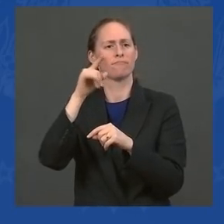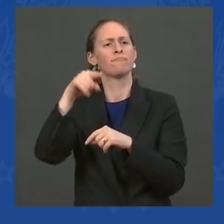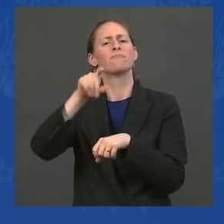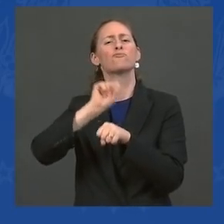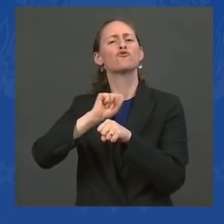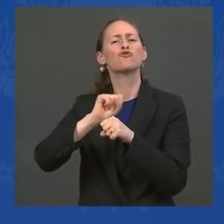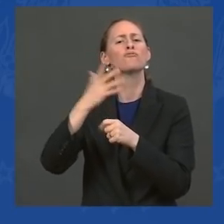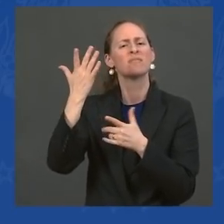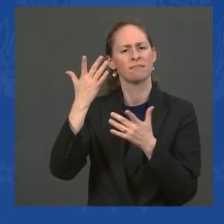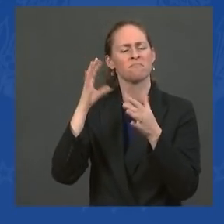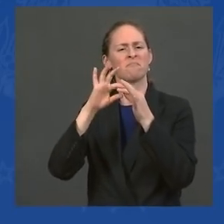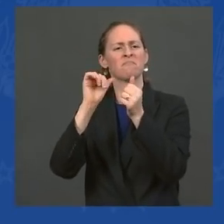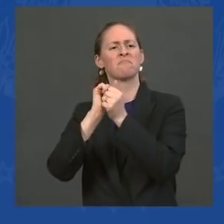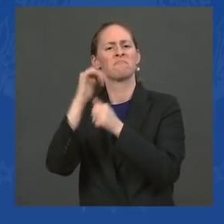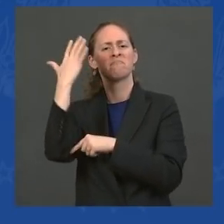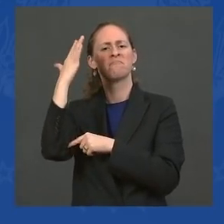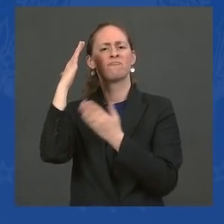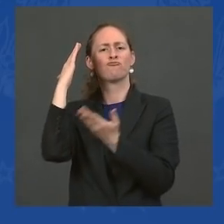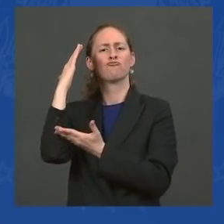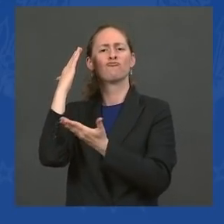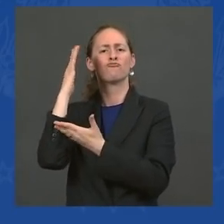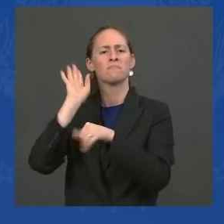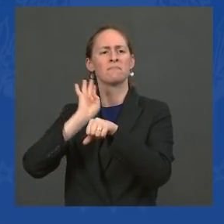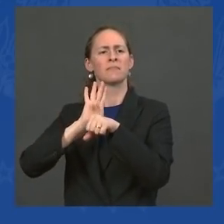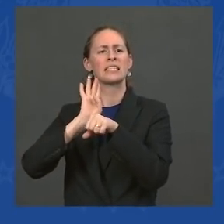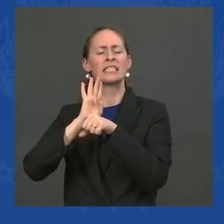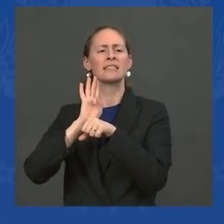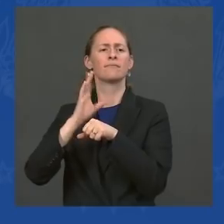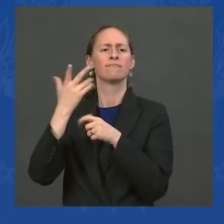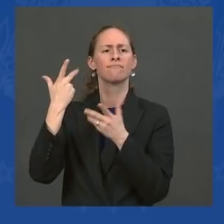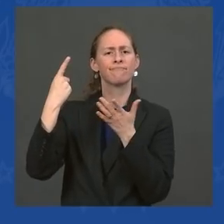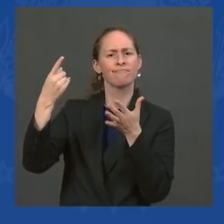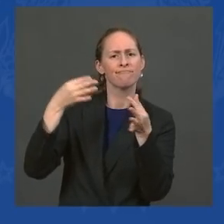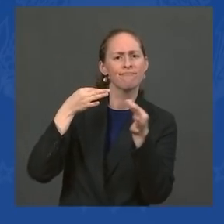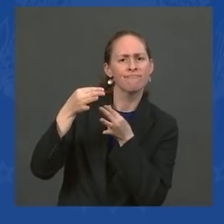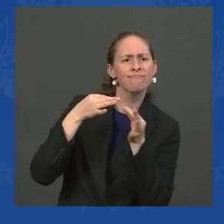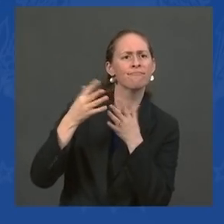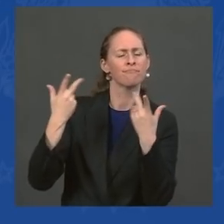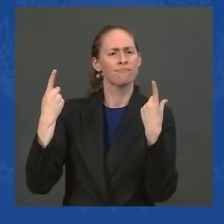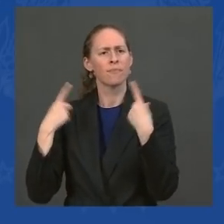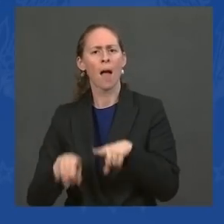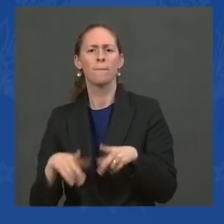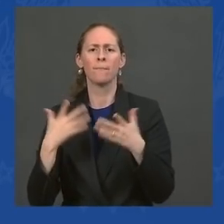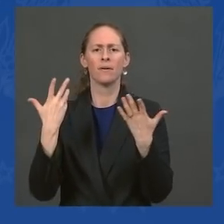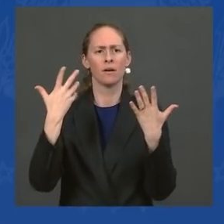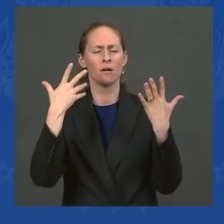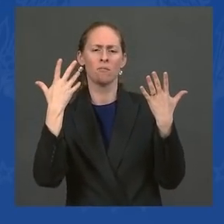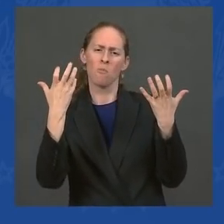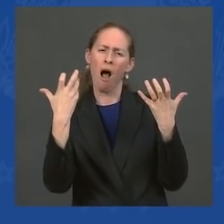And they wanted me to support paying for roads into the -- into the national forest so they could forest.